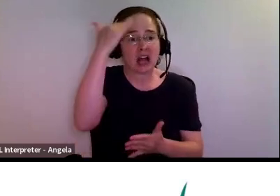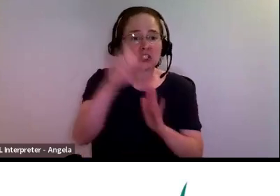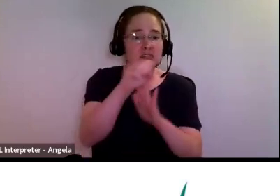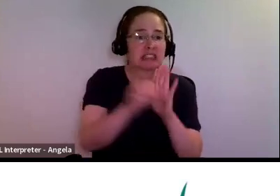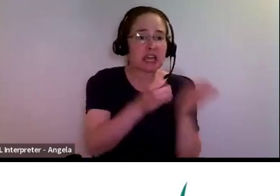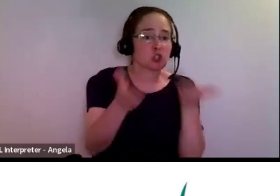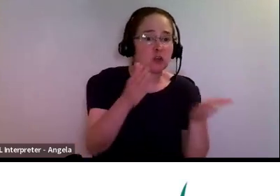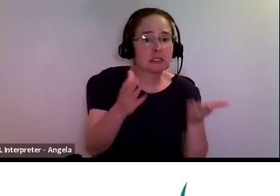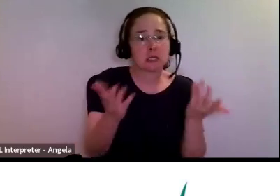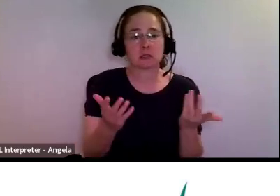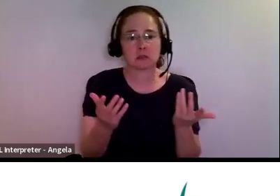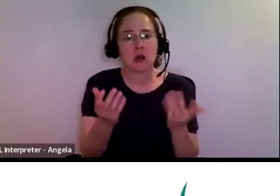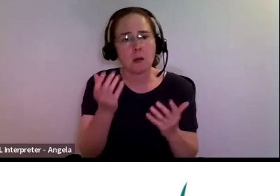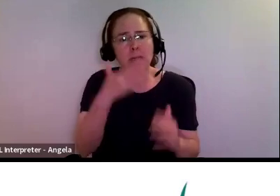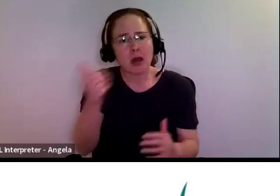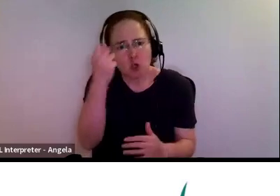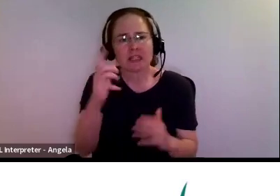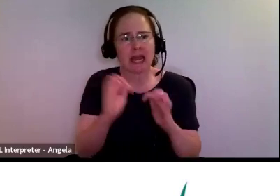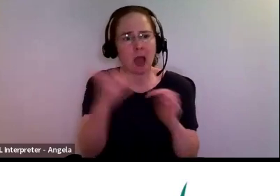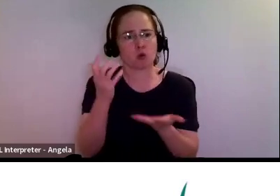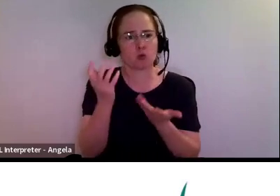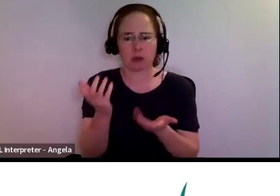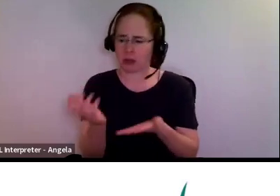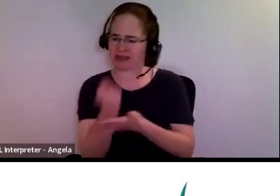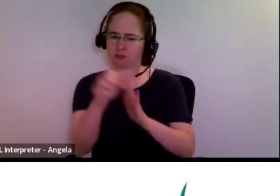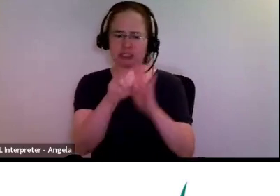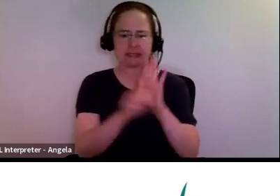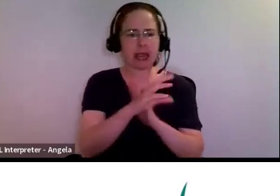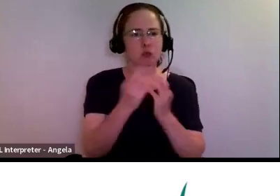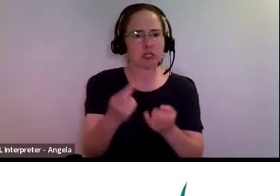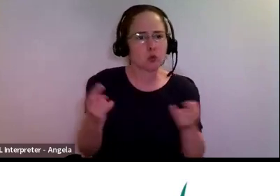understanding of how to leverage state and other resources to